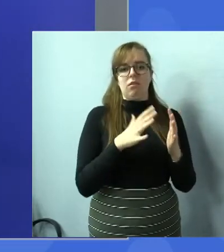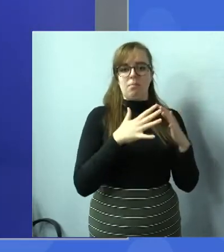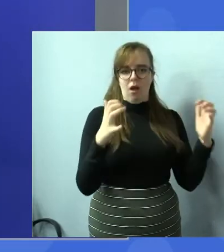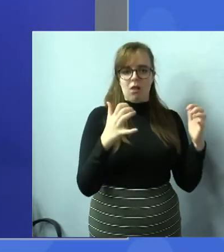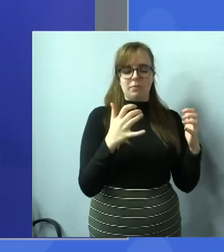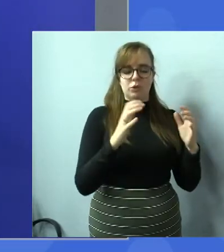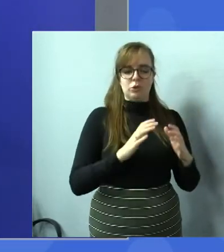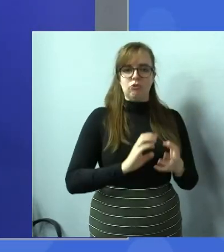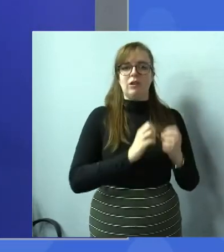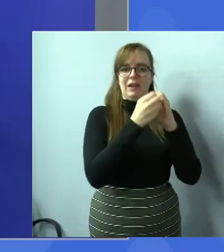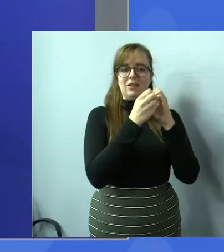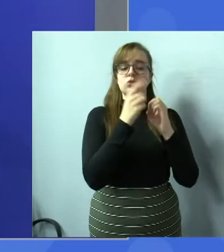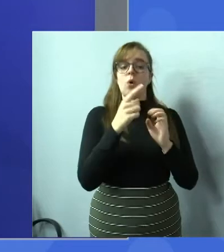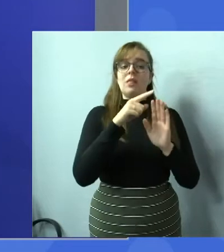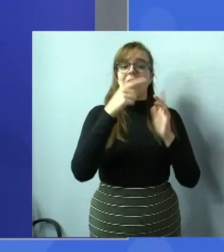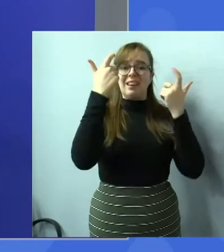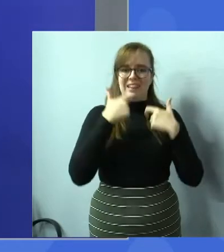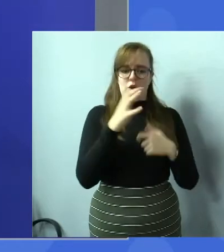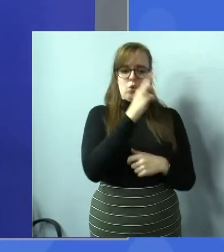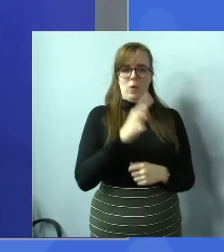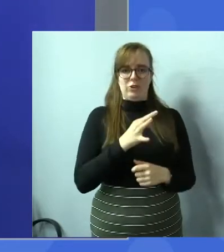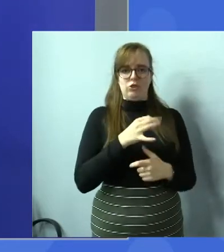the legal question doesn't go away we still have to ask as that act of